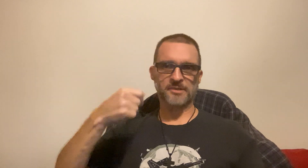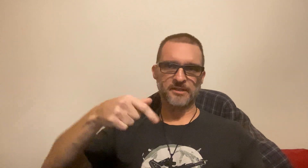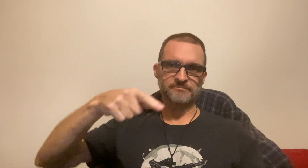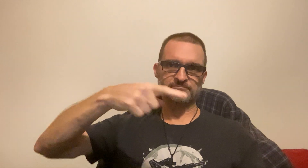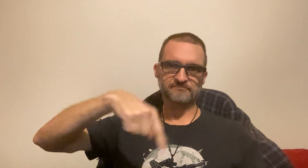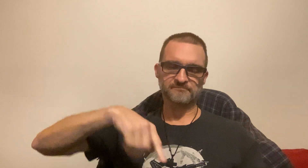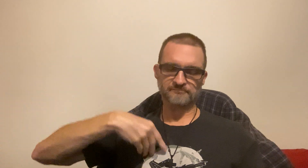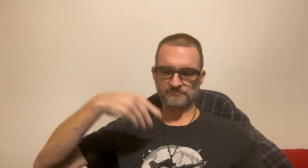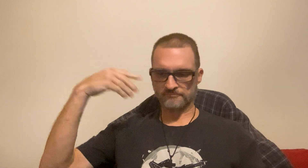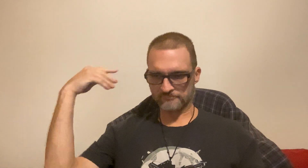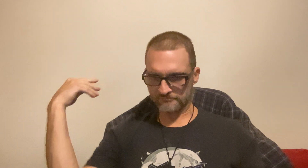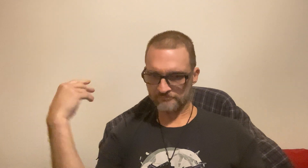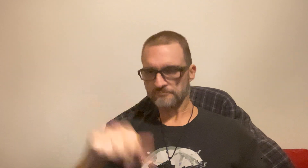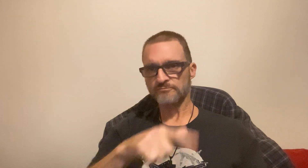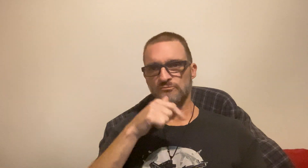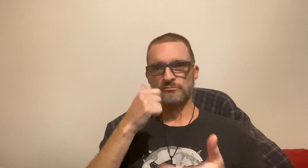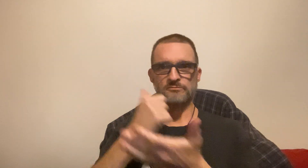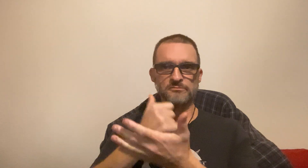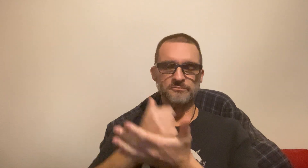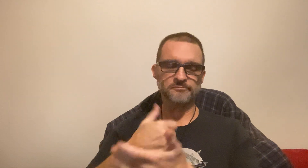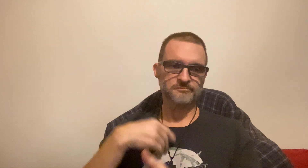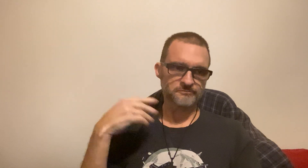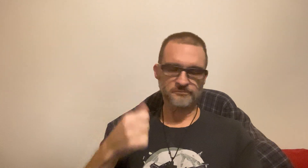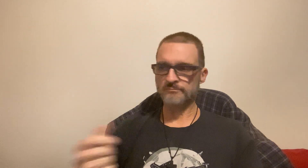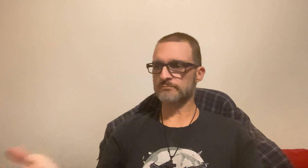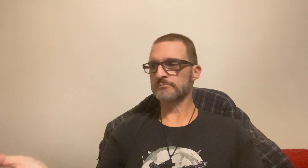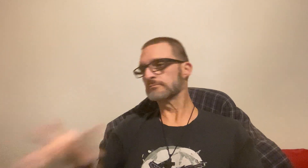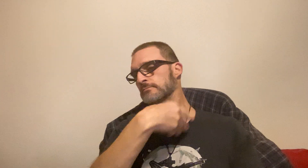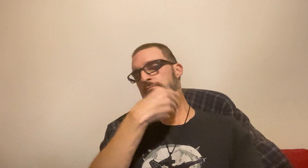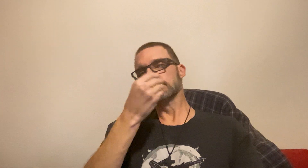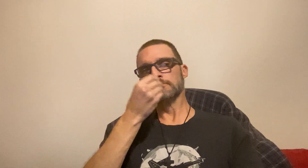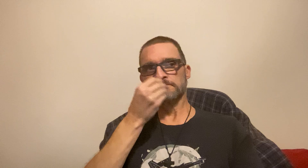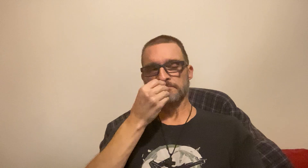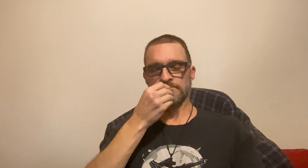I paid for the people who helped. I paid lunch for them.